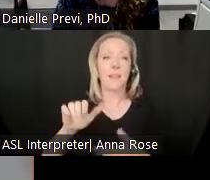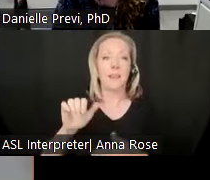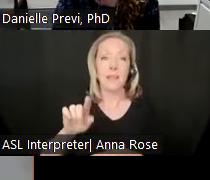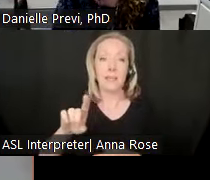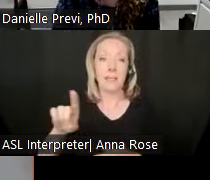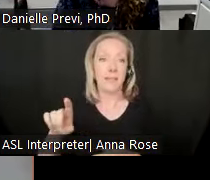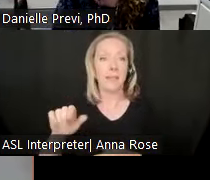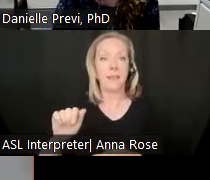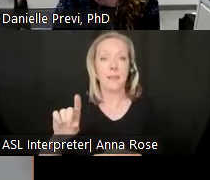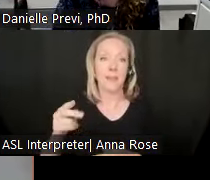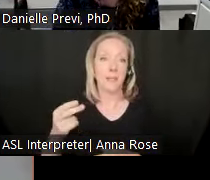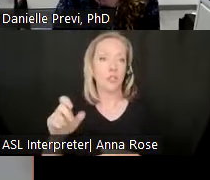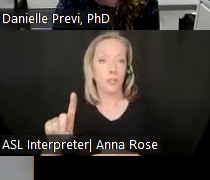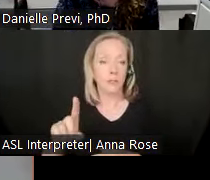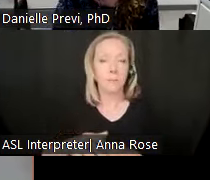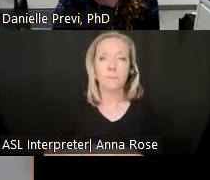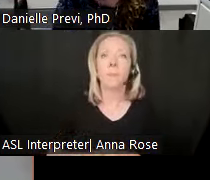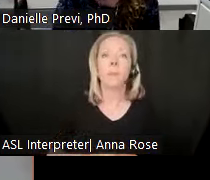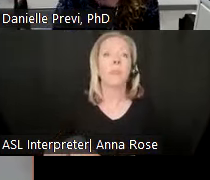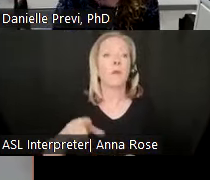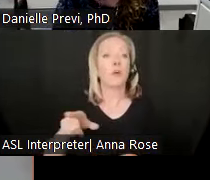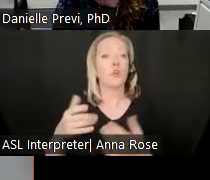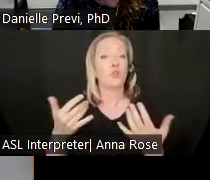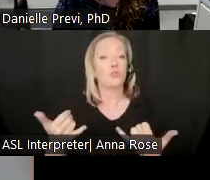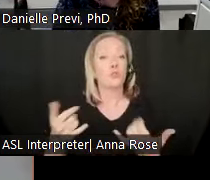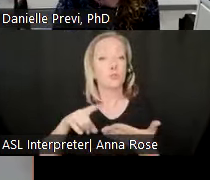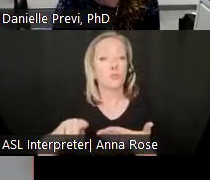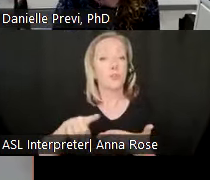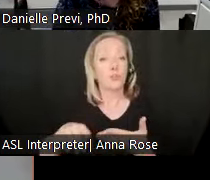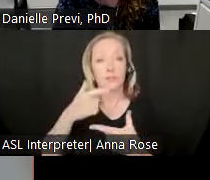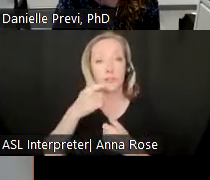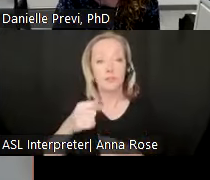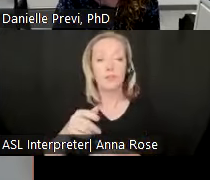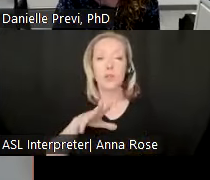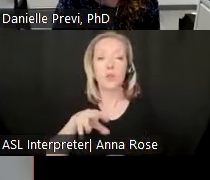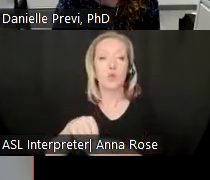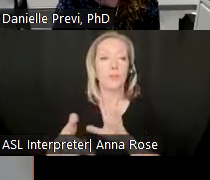disorder. Current research interests include diagnostic considerations for deaf and hard of